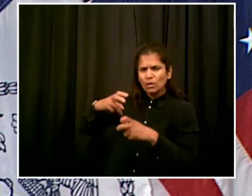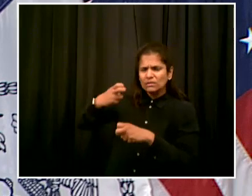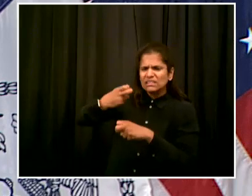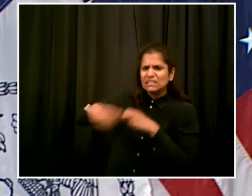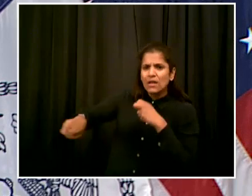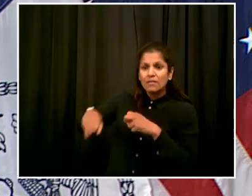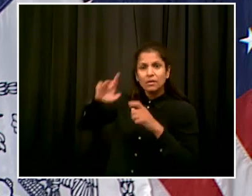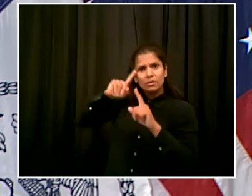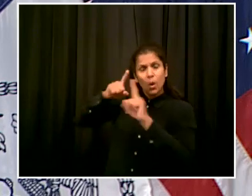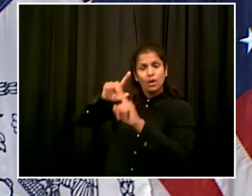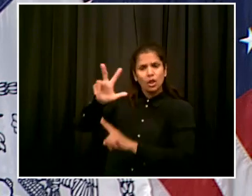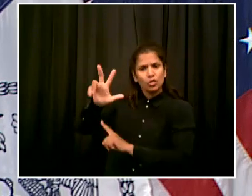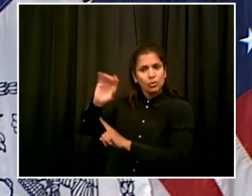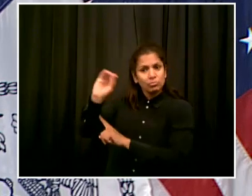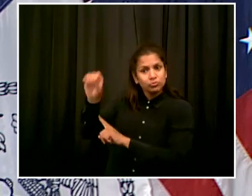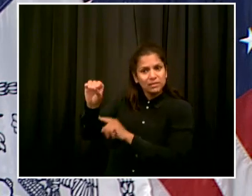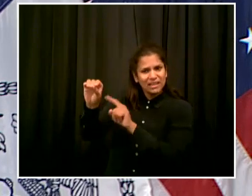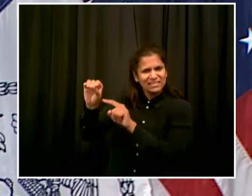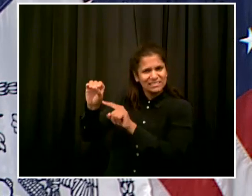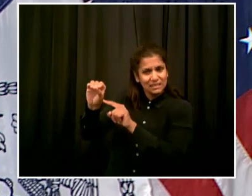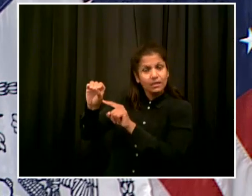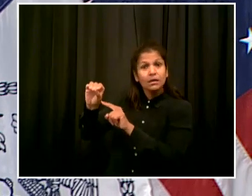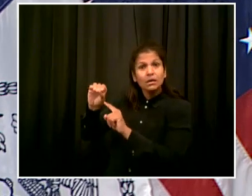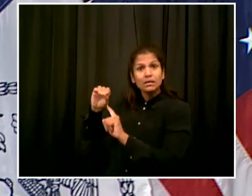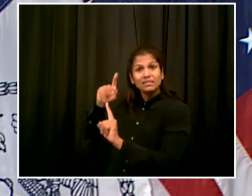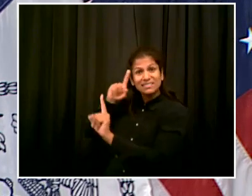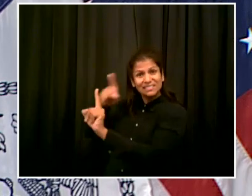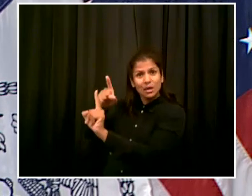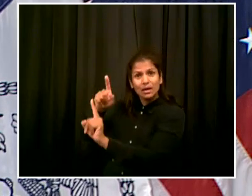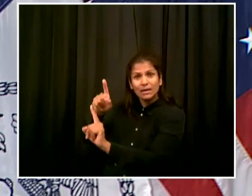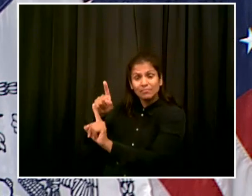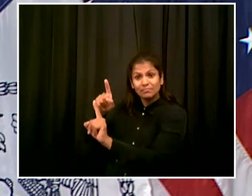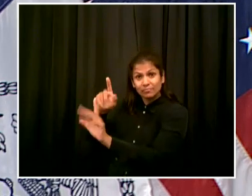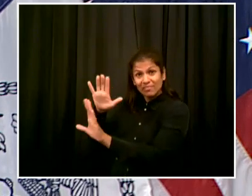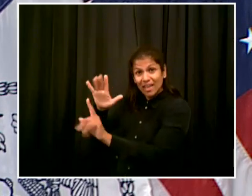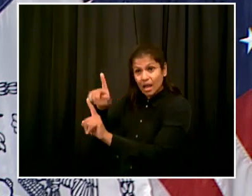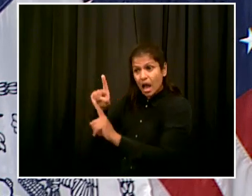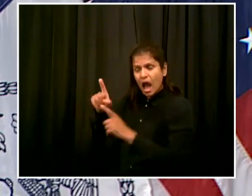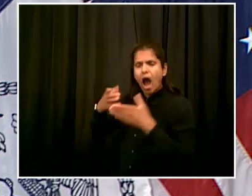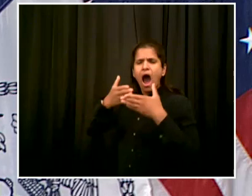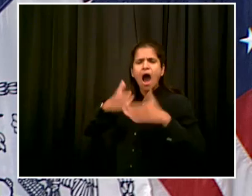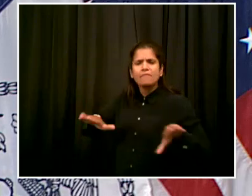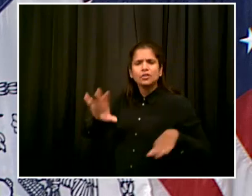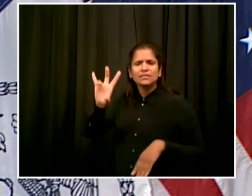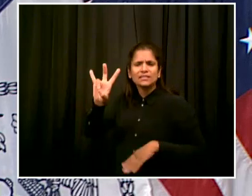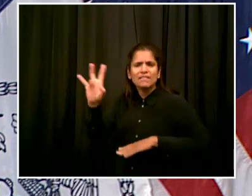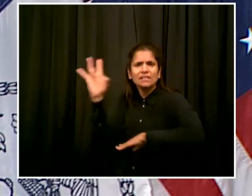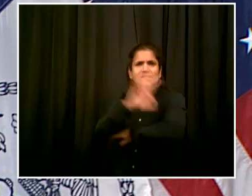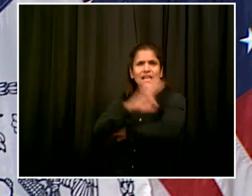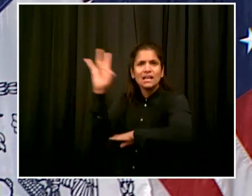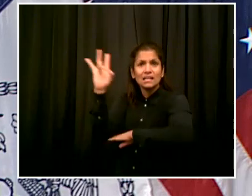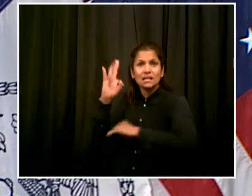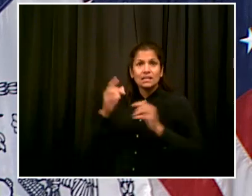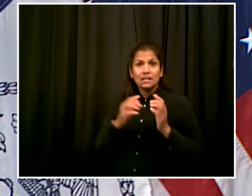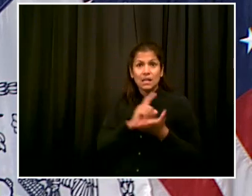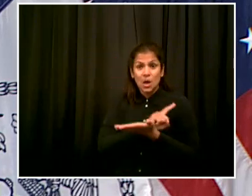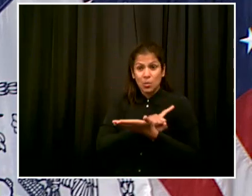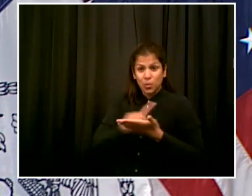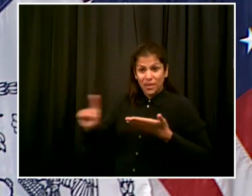OF THO SE EXCEPTIONS. I WANT TO HOLD NEW YORK CITY